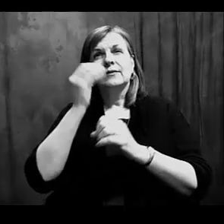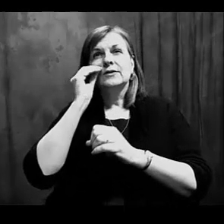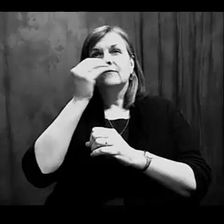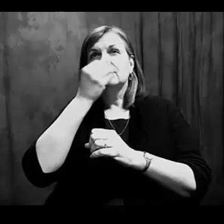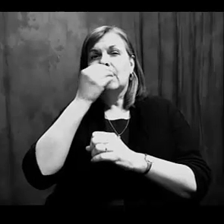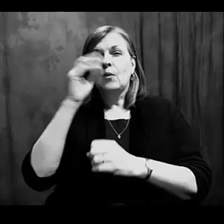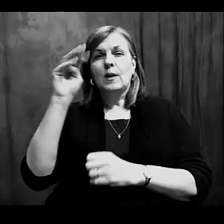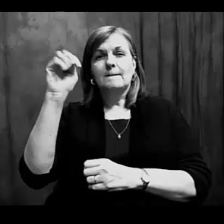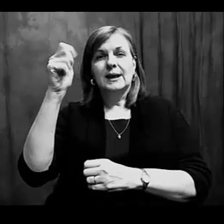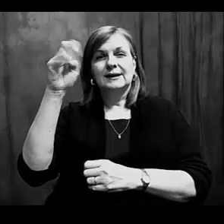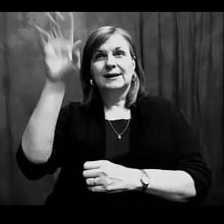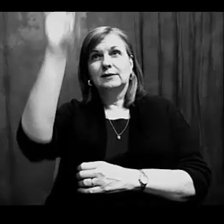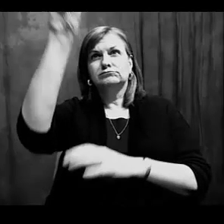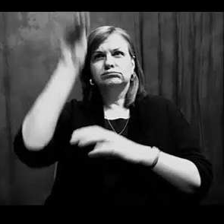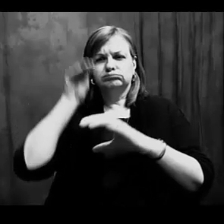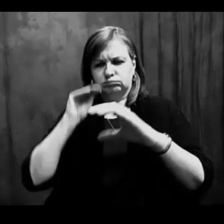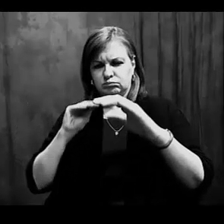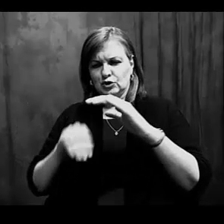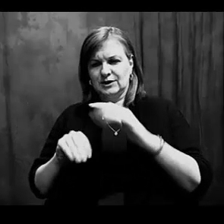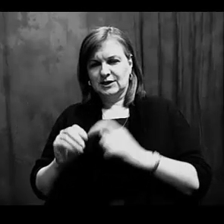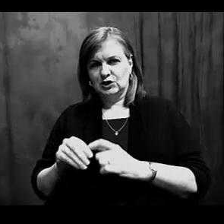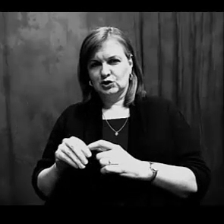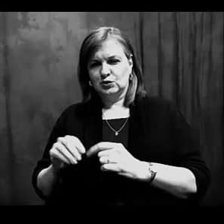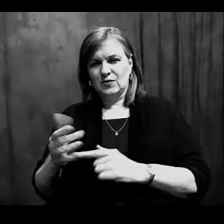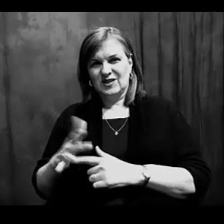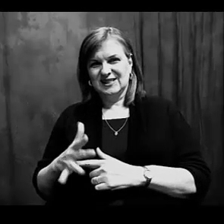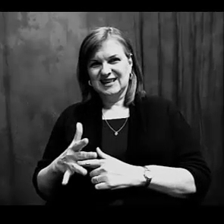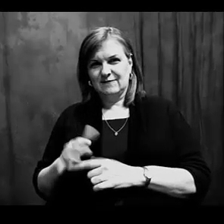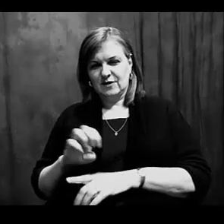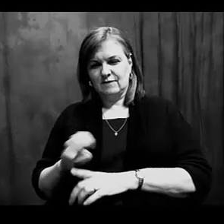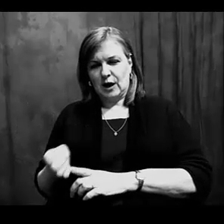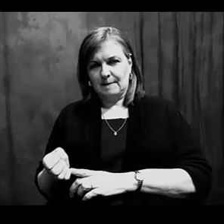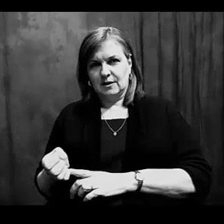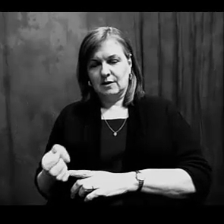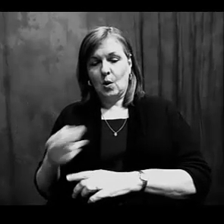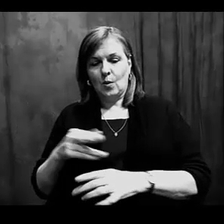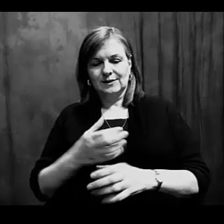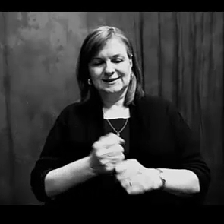between if we move this flower mantid down here on the leaf or this leaf mantid up